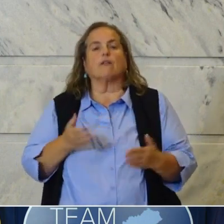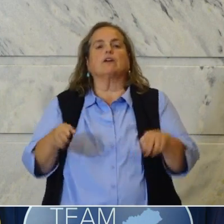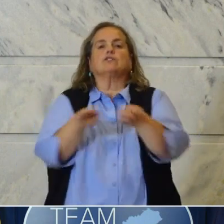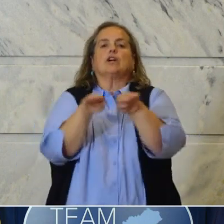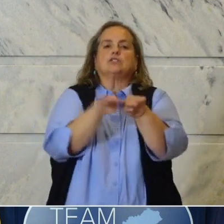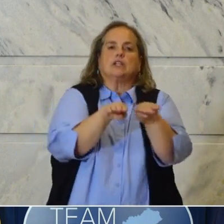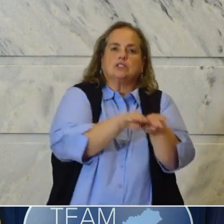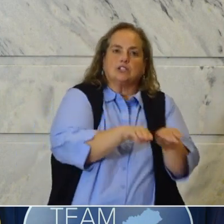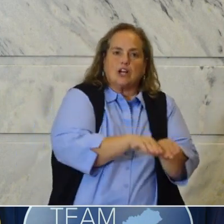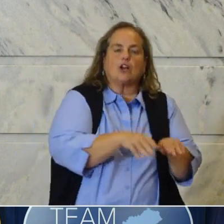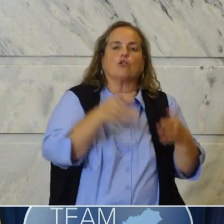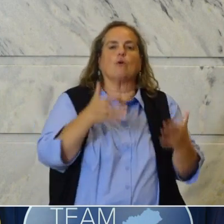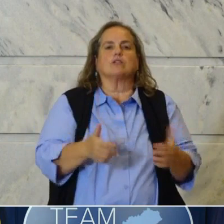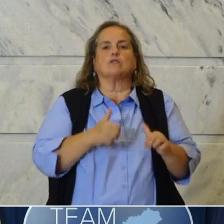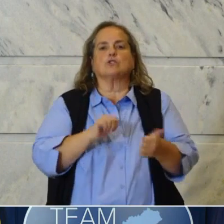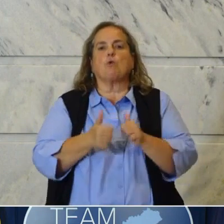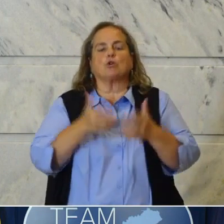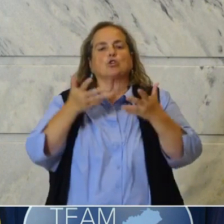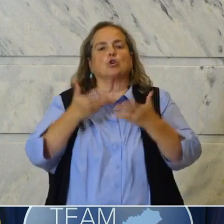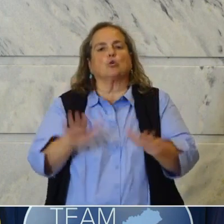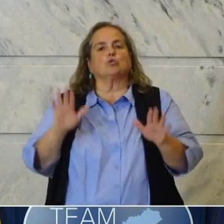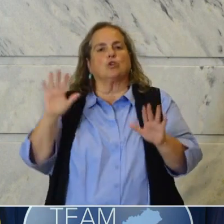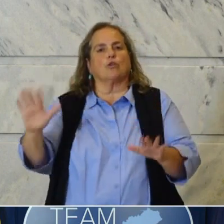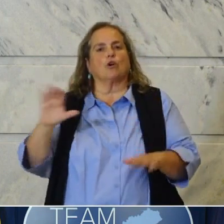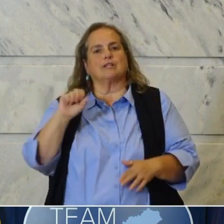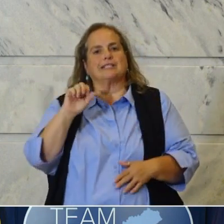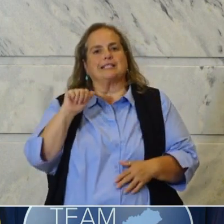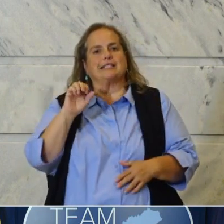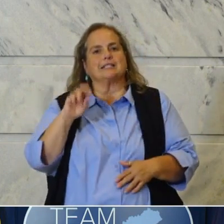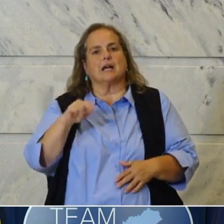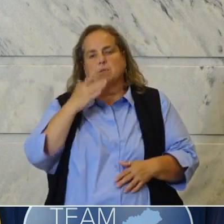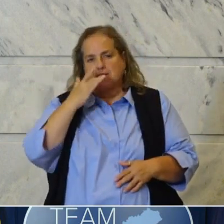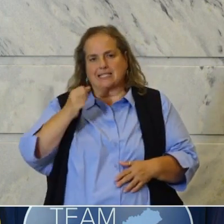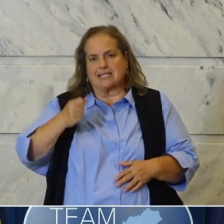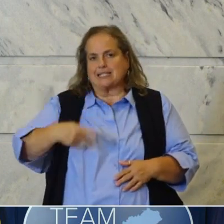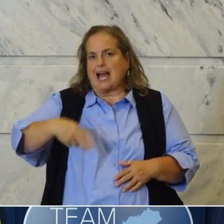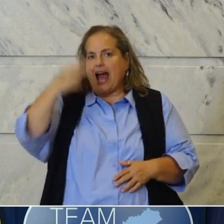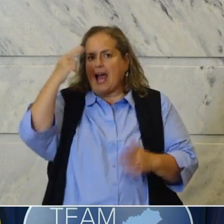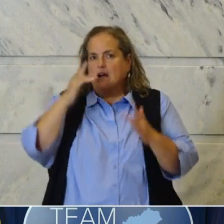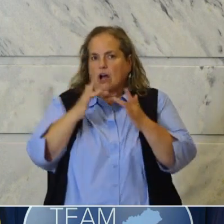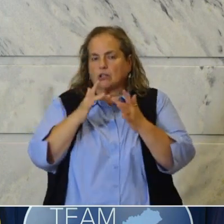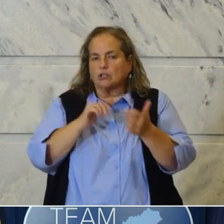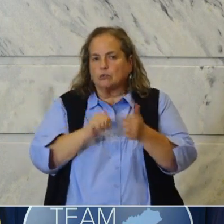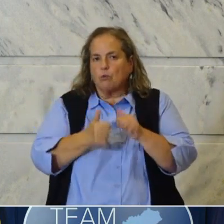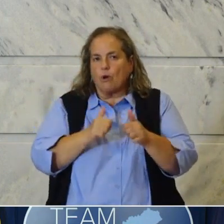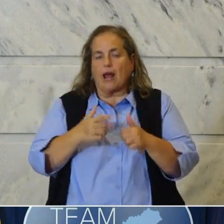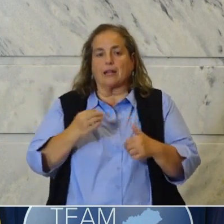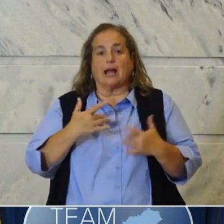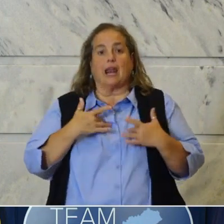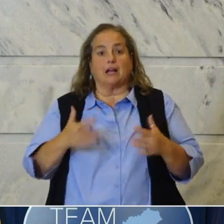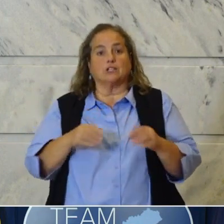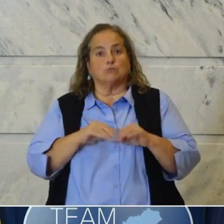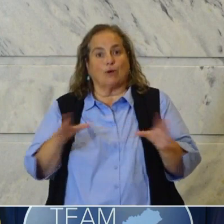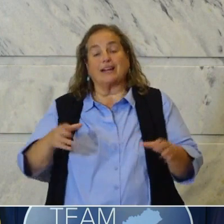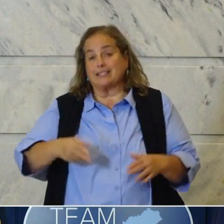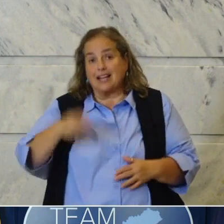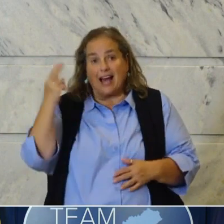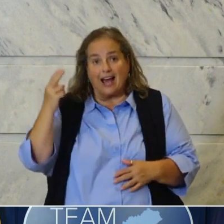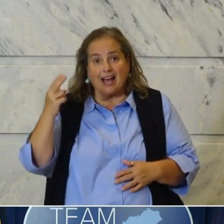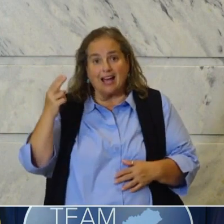rest of the sporting teams lose their Season two because it's a high contact sport in the likelihood of spreading. Disease is pretty high, so we will